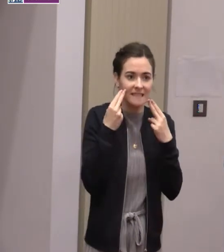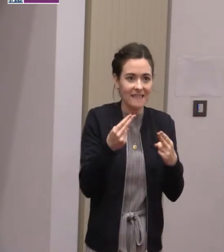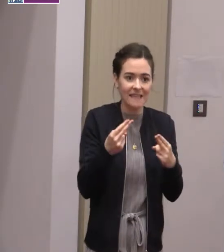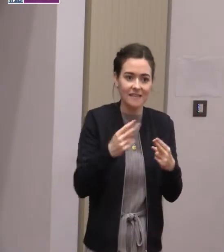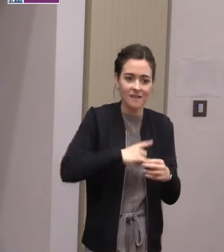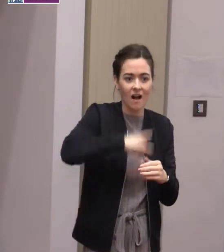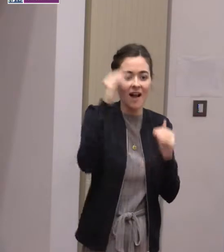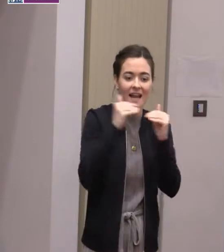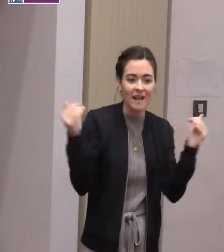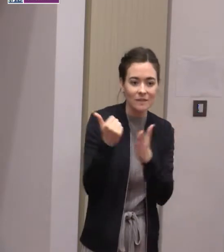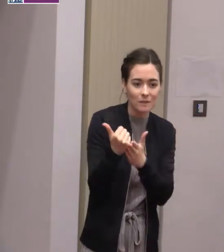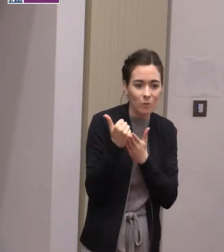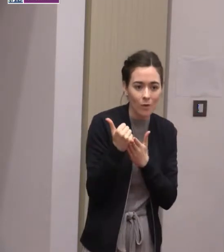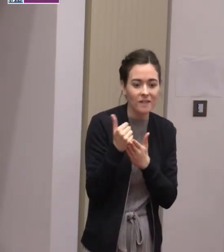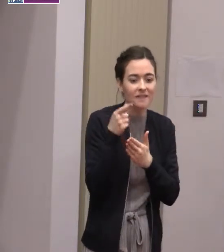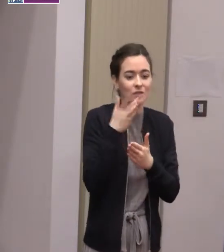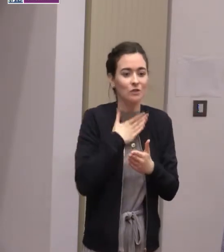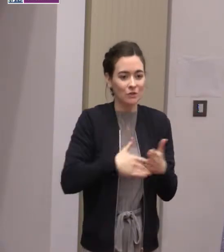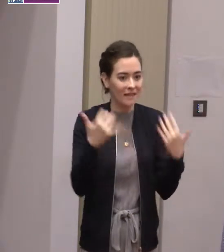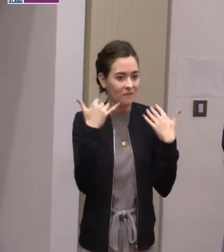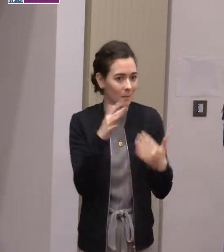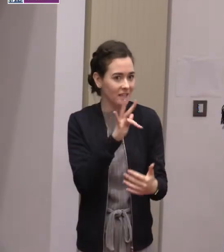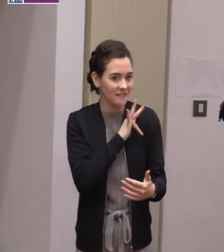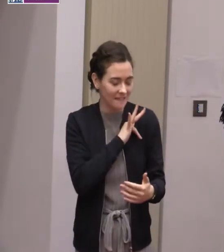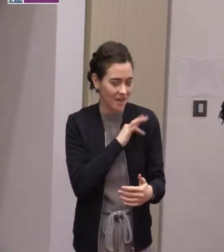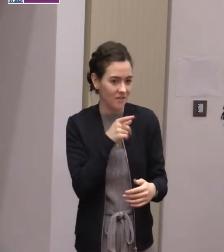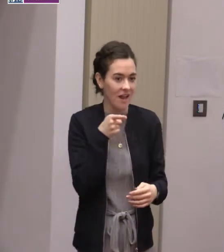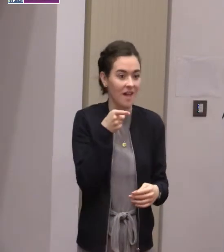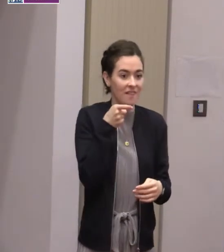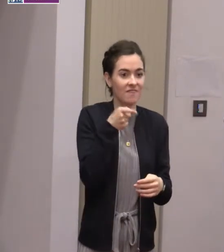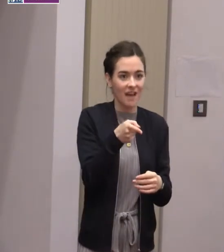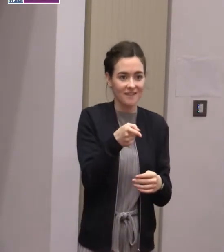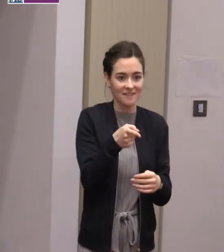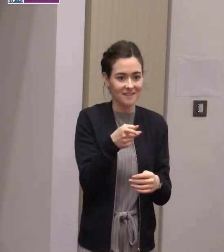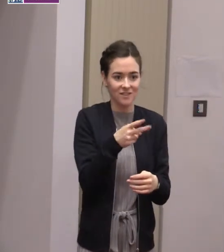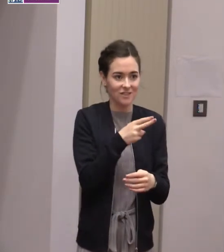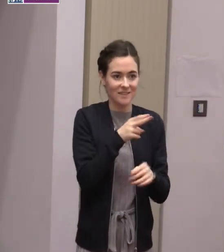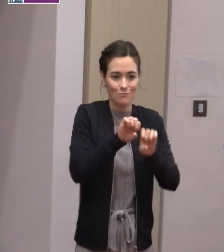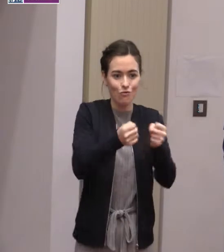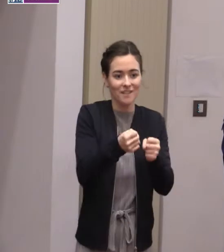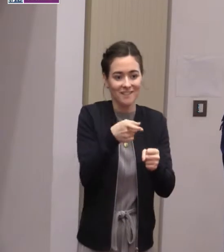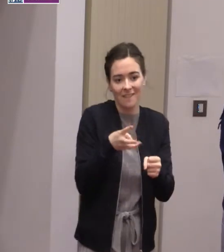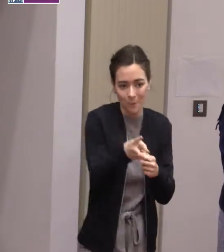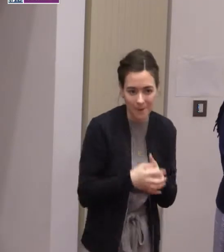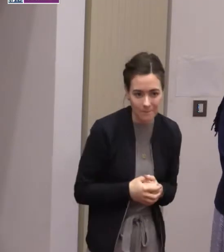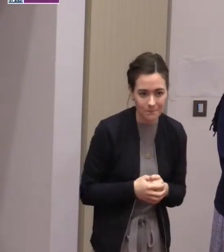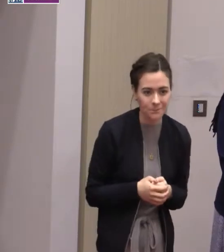support. Just the information itself is a break in that sense.